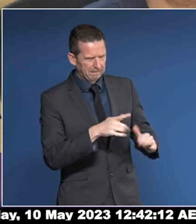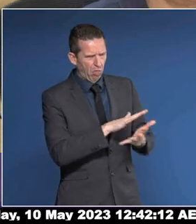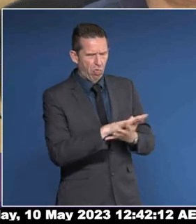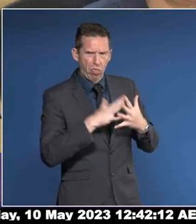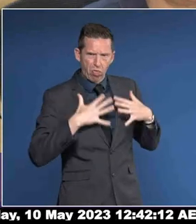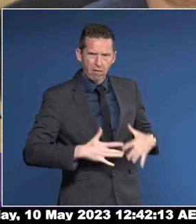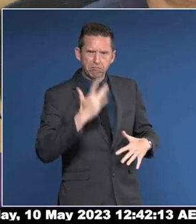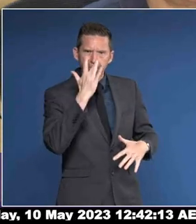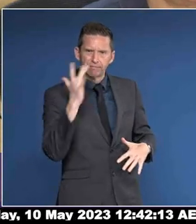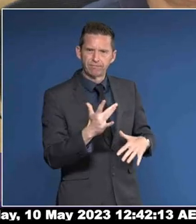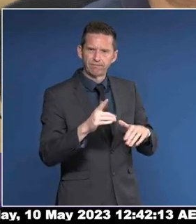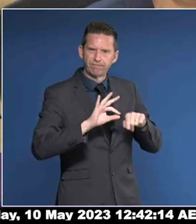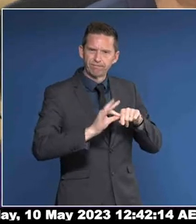Yes. MS EASTMAN: - record there?